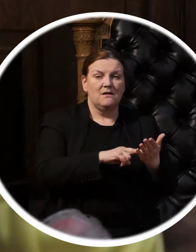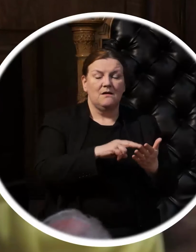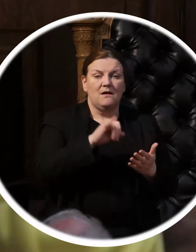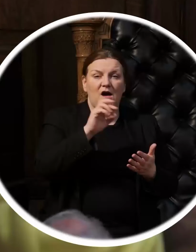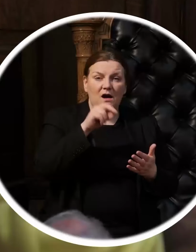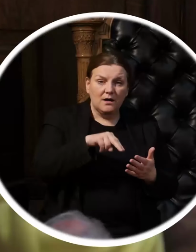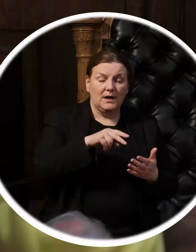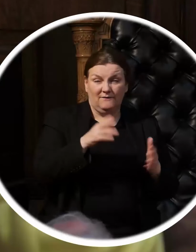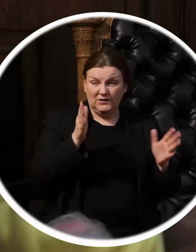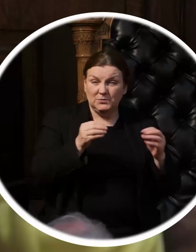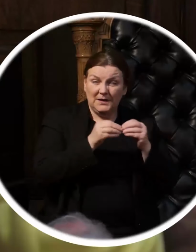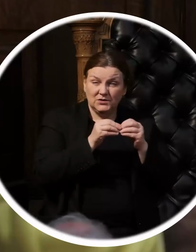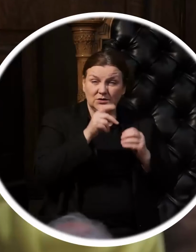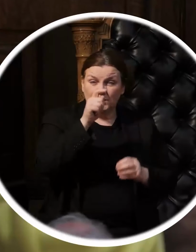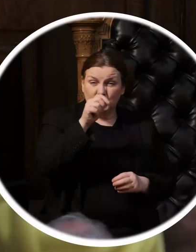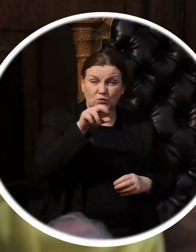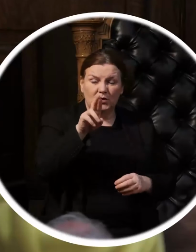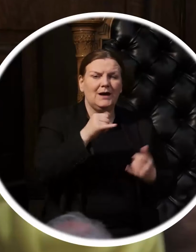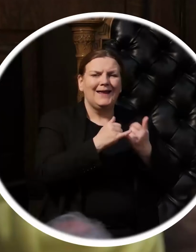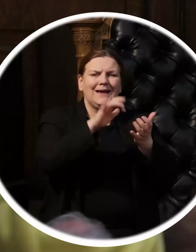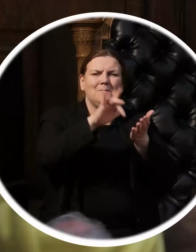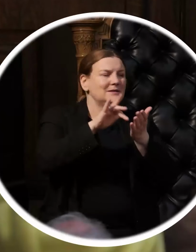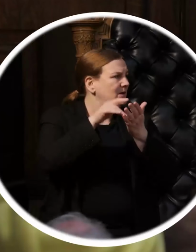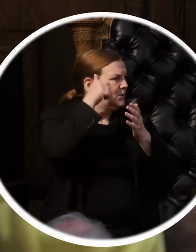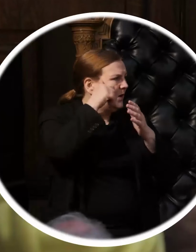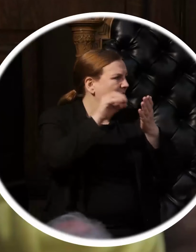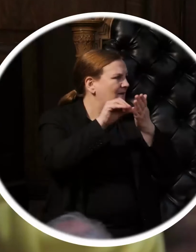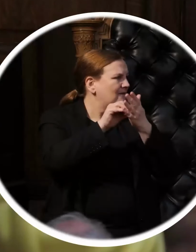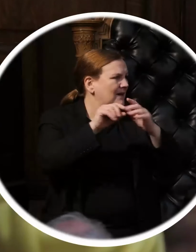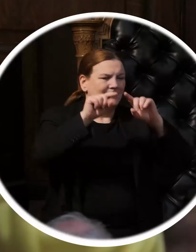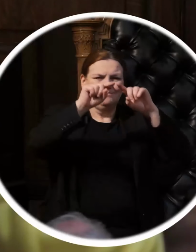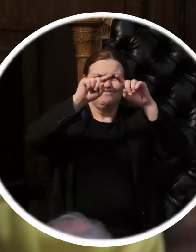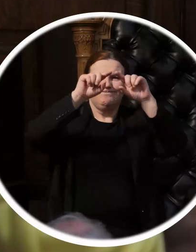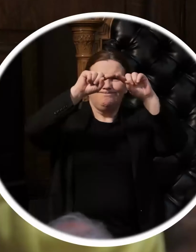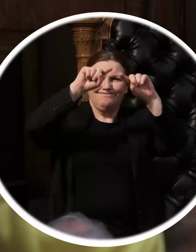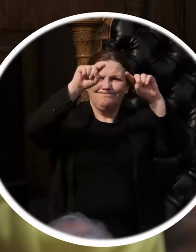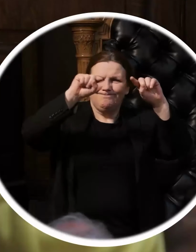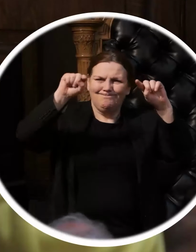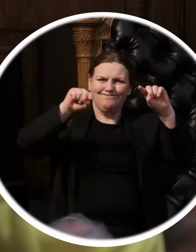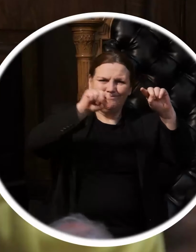these are these types of medieval quatrefoil mouldings that are really for